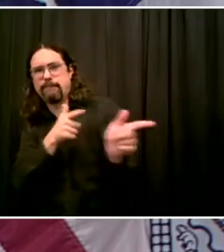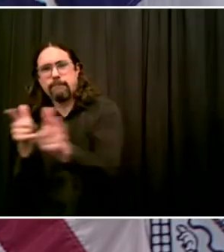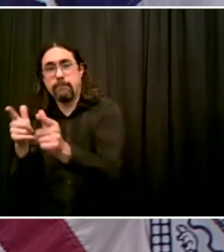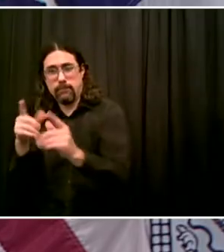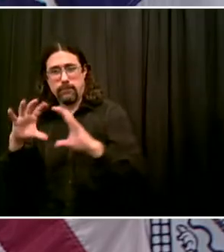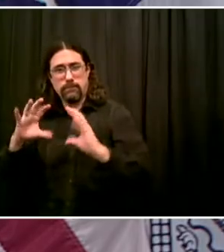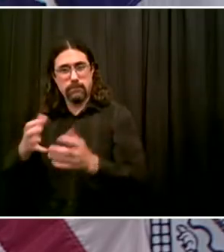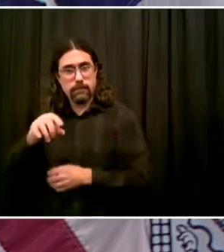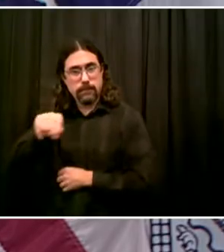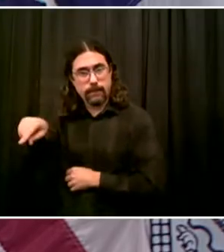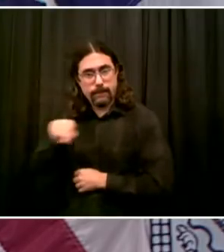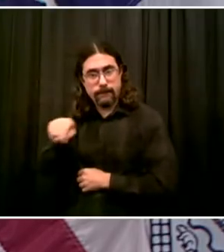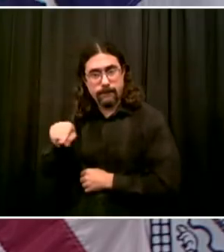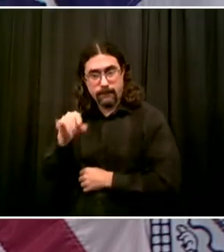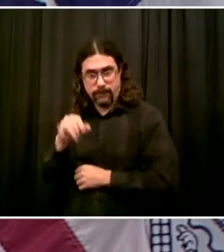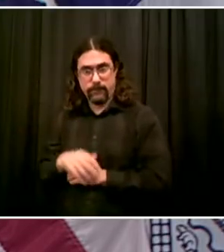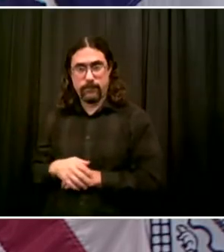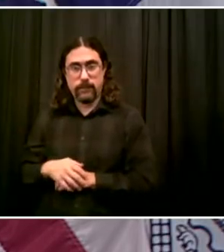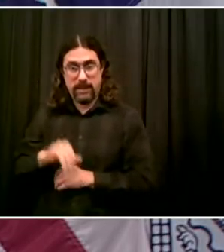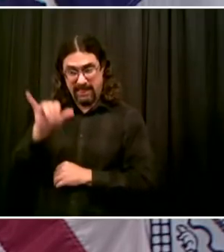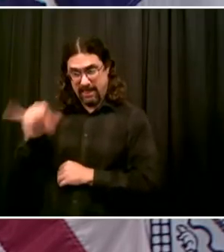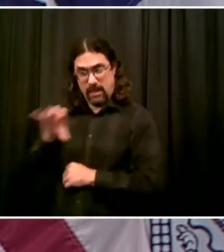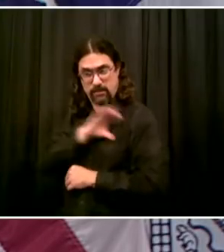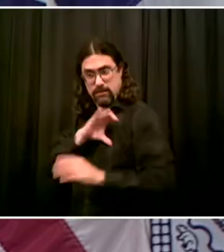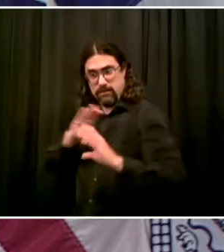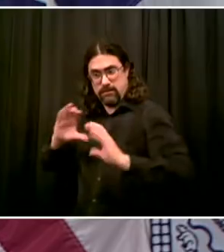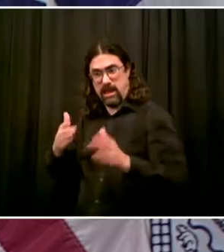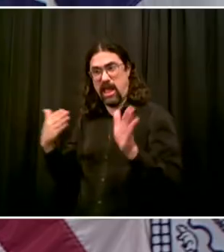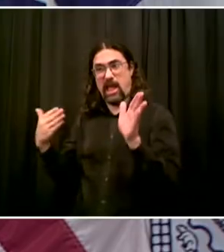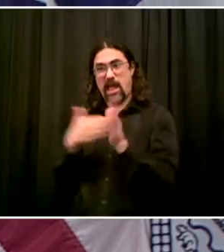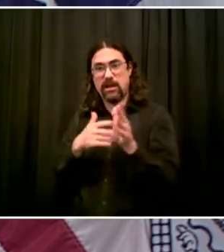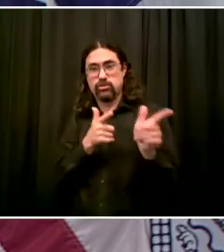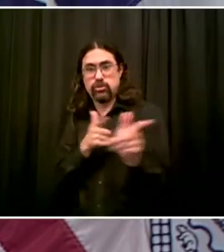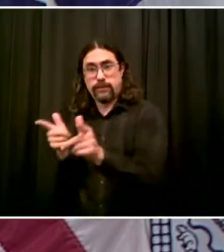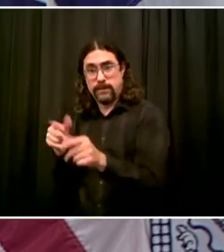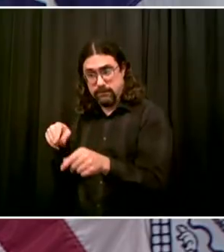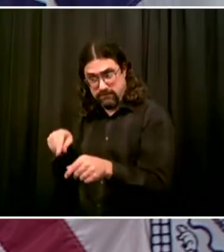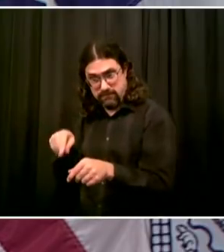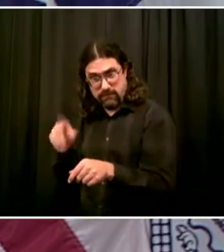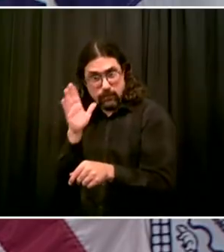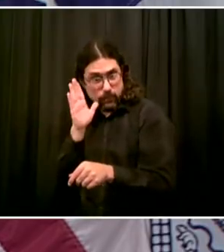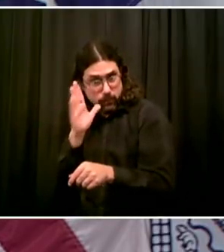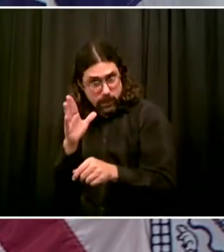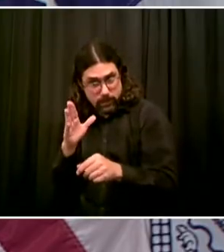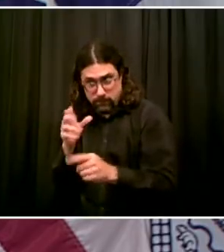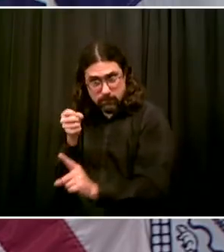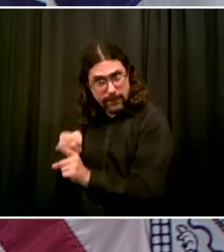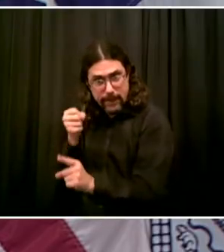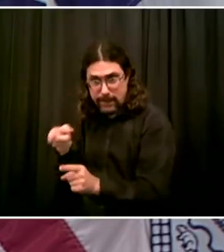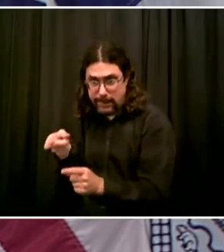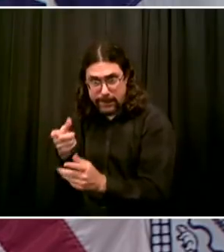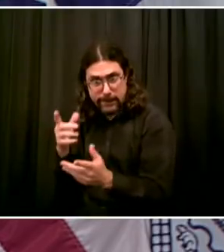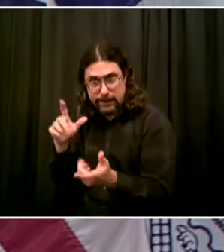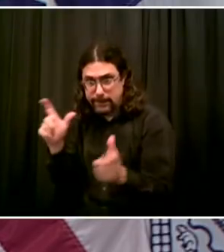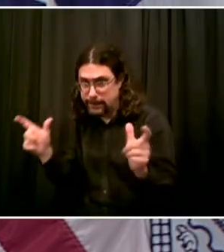ATTACKS BEFORE? YOU WILL REMEMBER THAT ON WMYATCH THAT WE EDEPENED TO THE